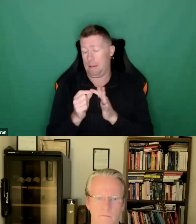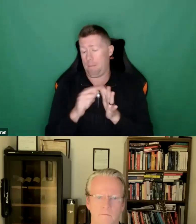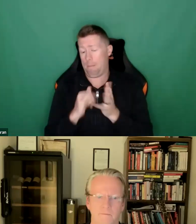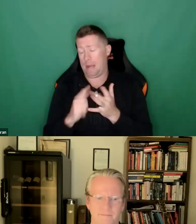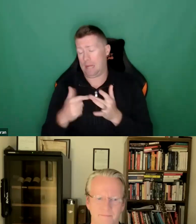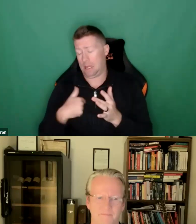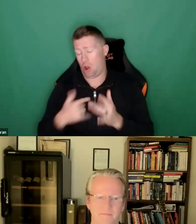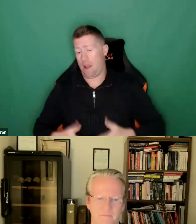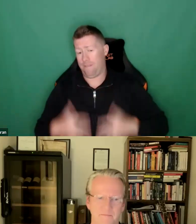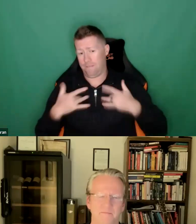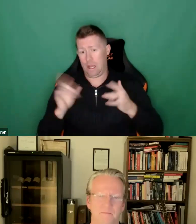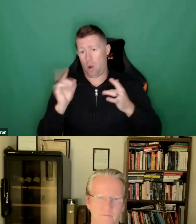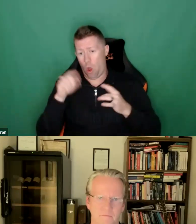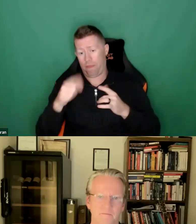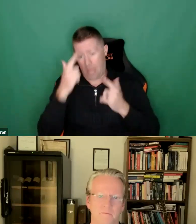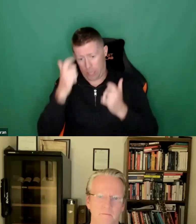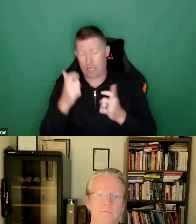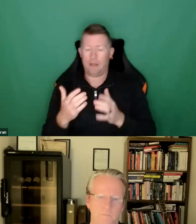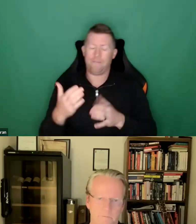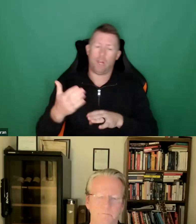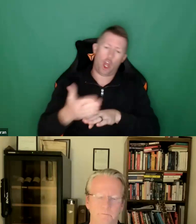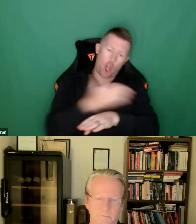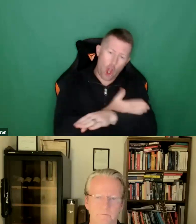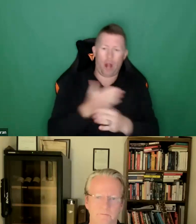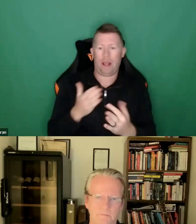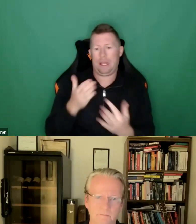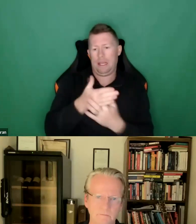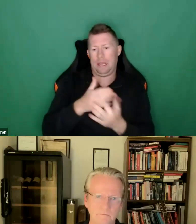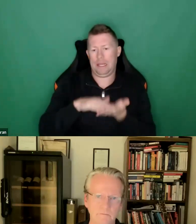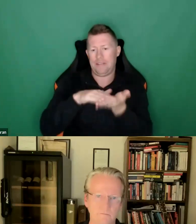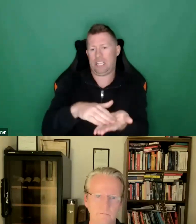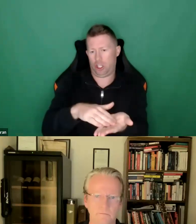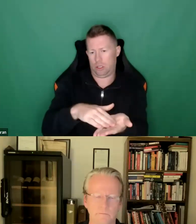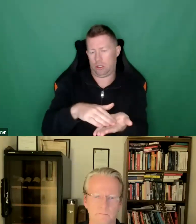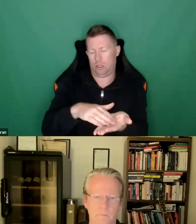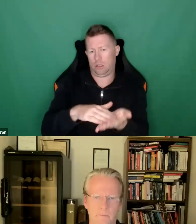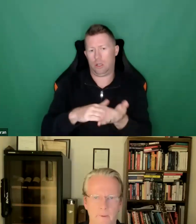reiterating, this is not that we need to cram in more curriculum, it is really about taking a